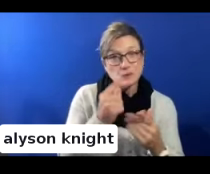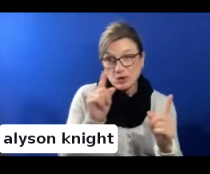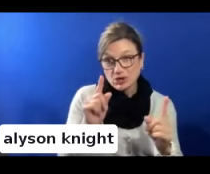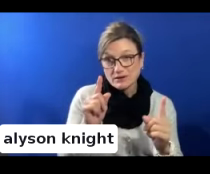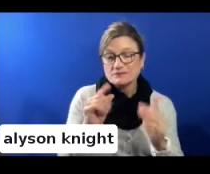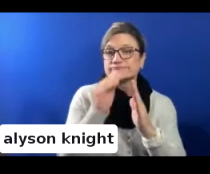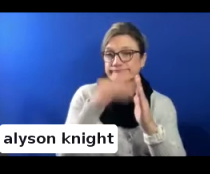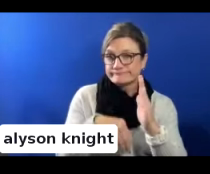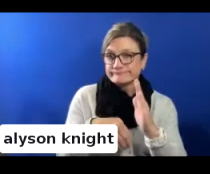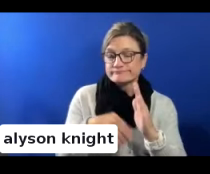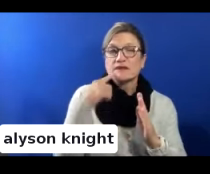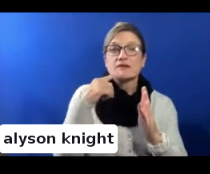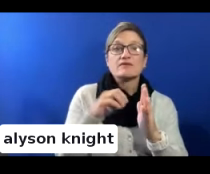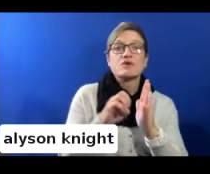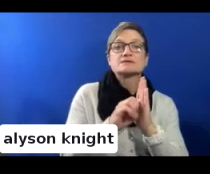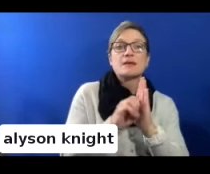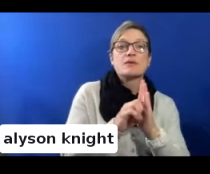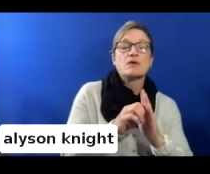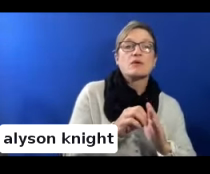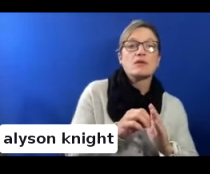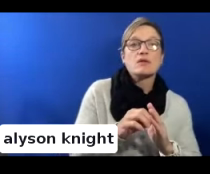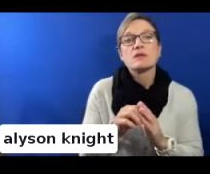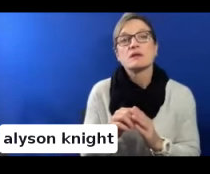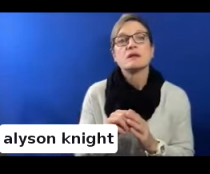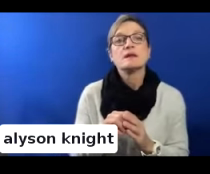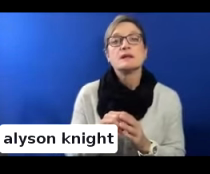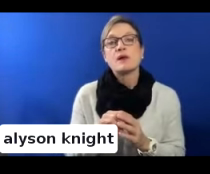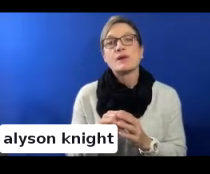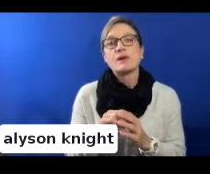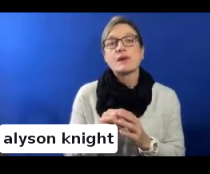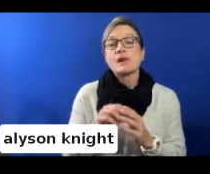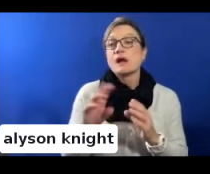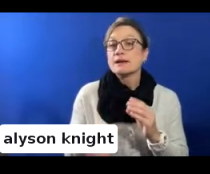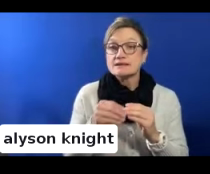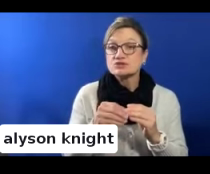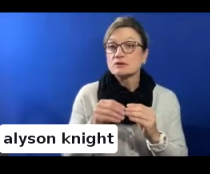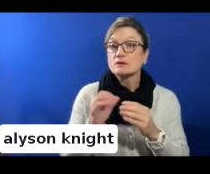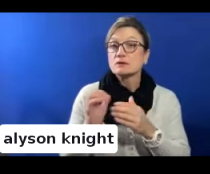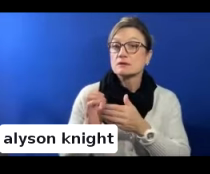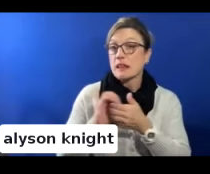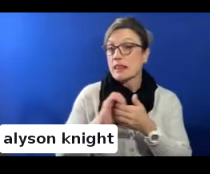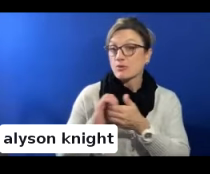A sample response would be, additional collaboration has had a significant